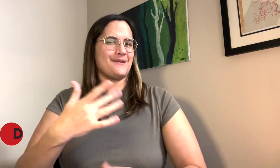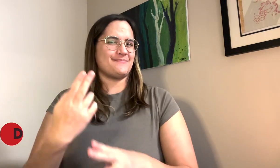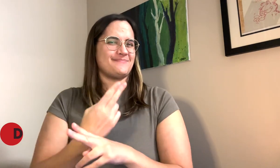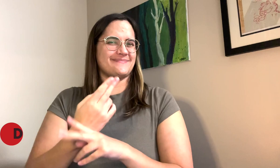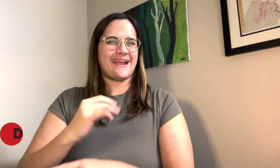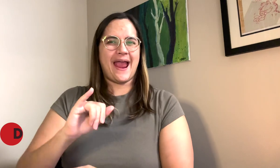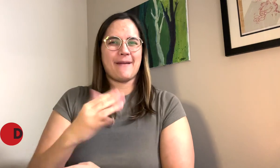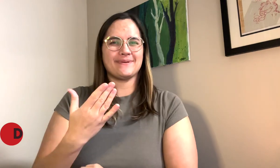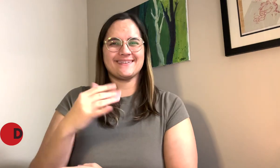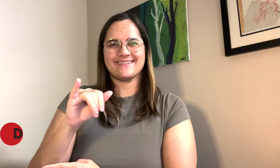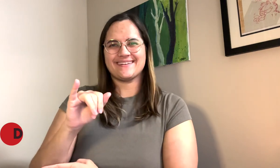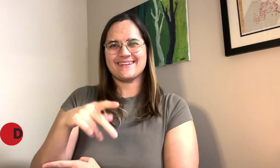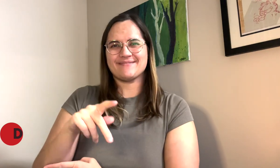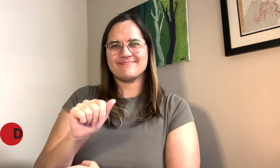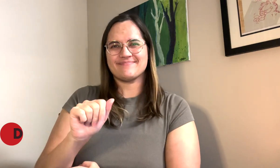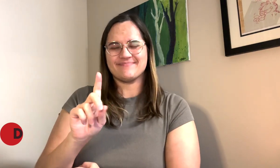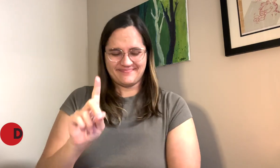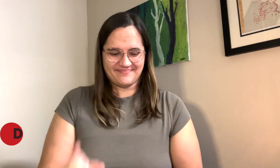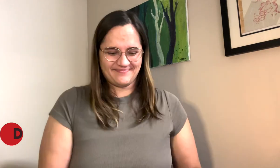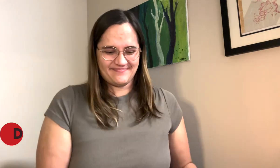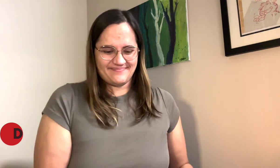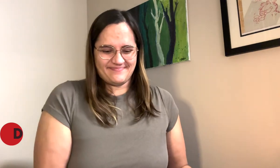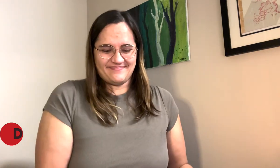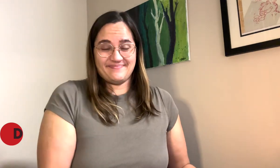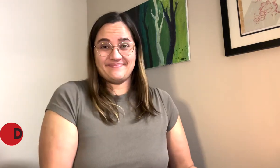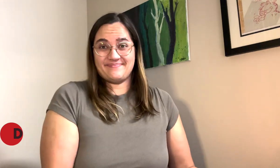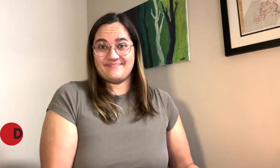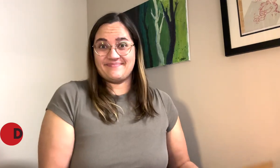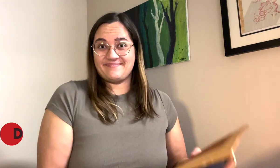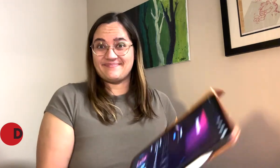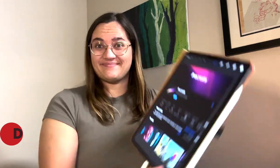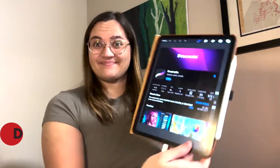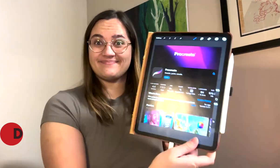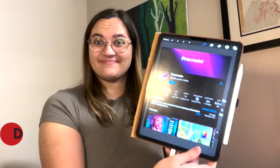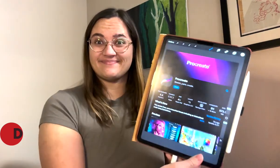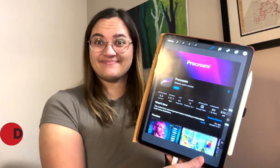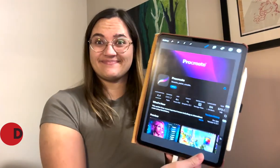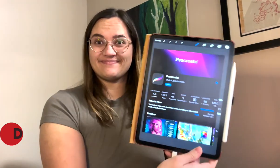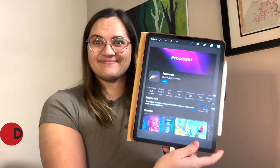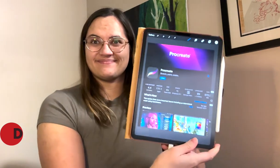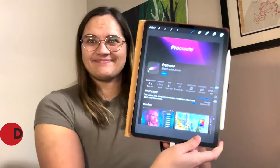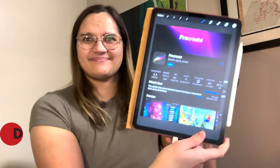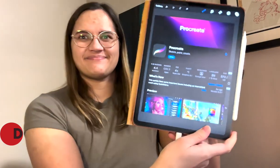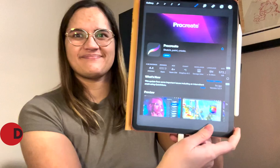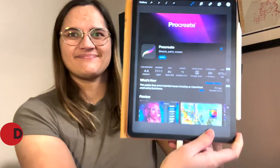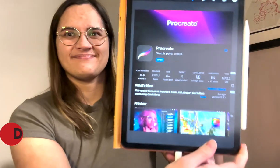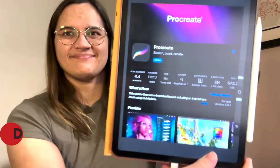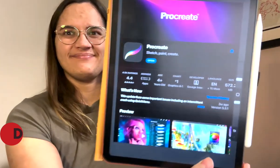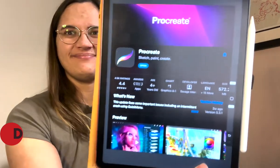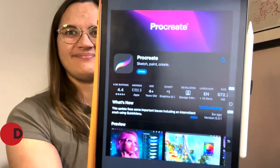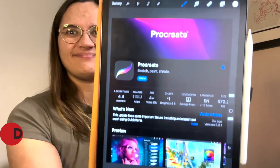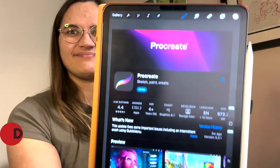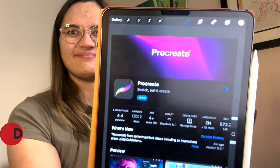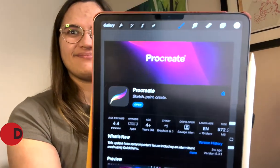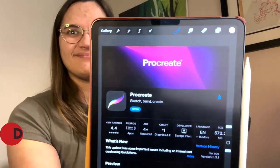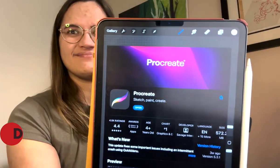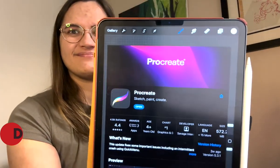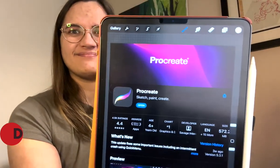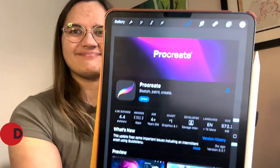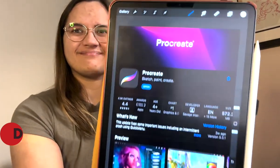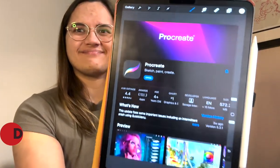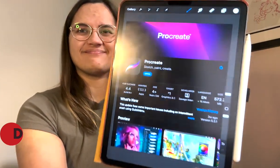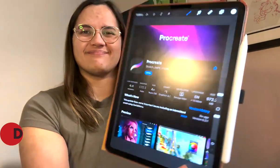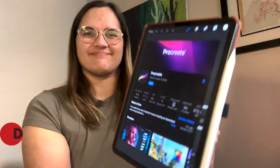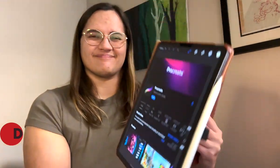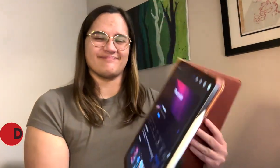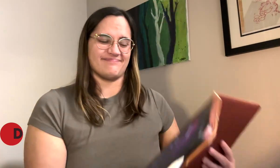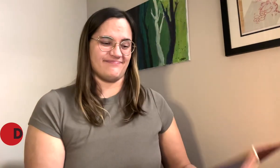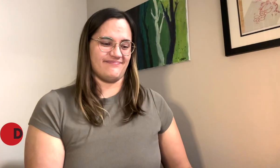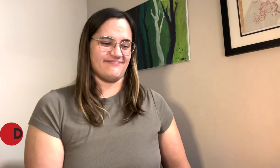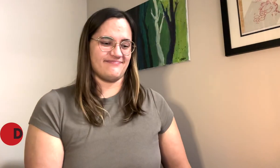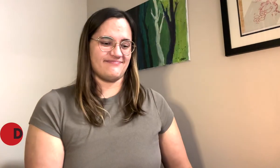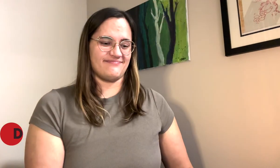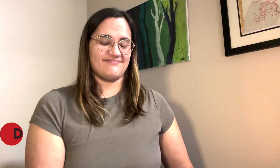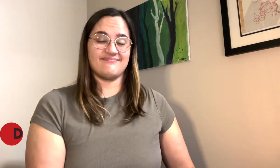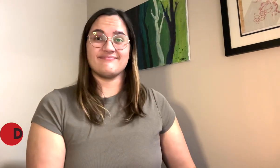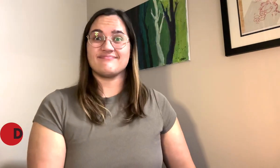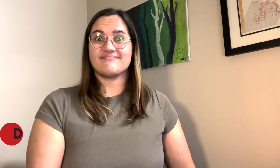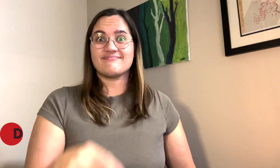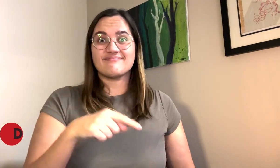I primarily use my iPad.